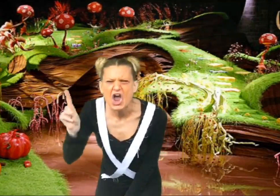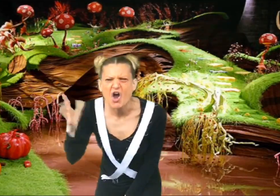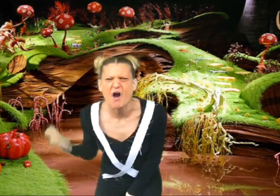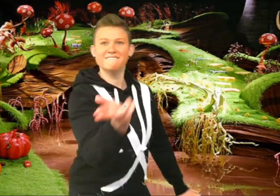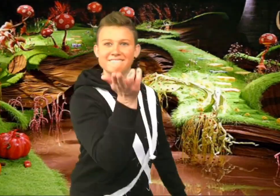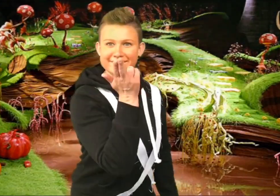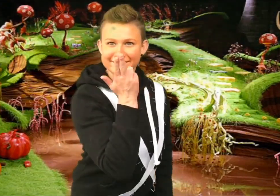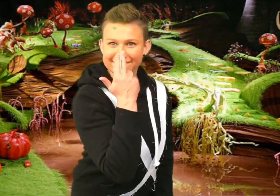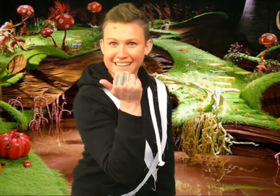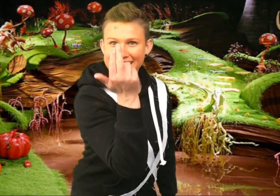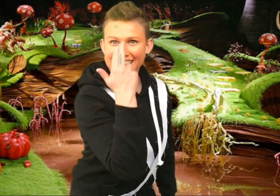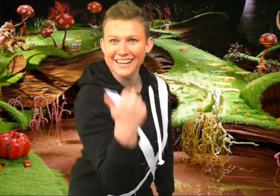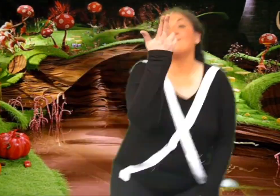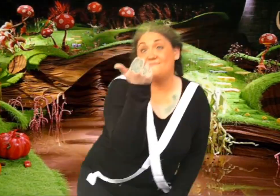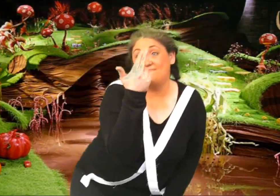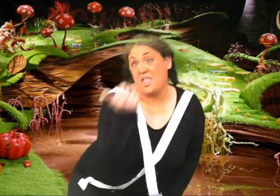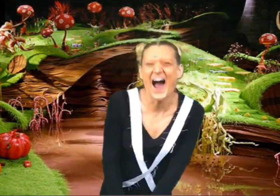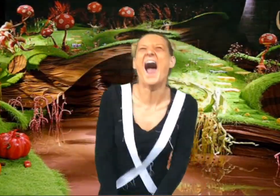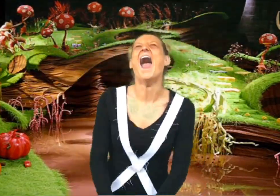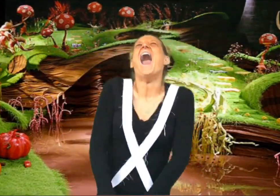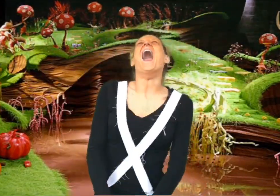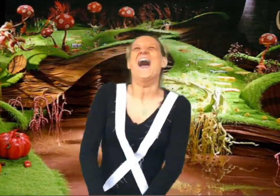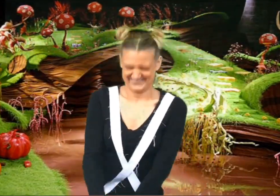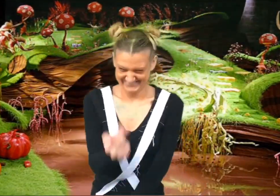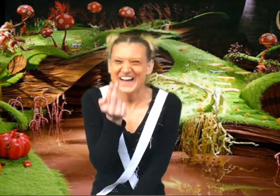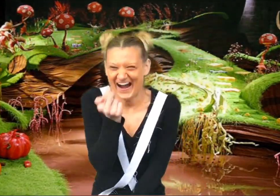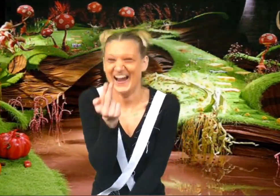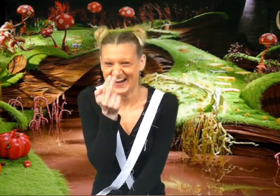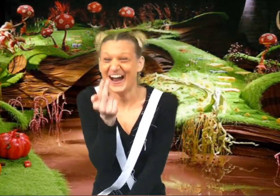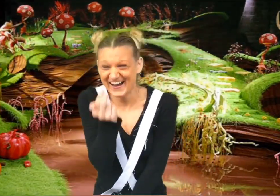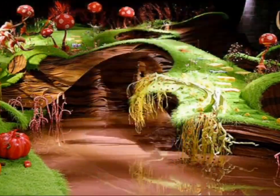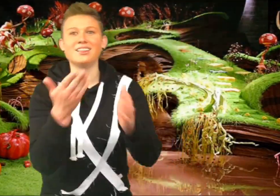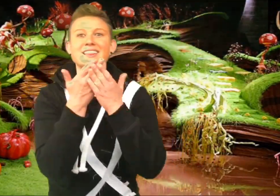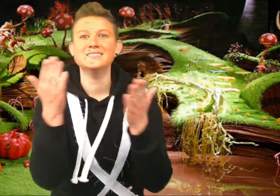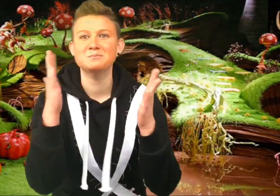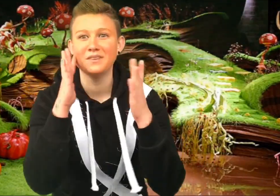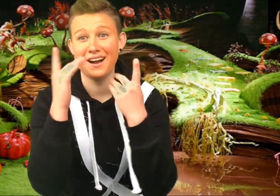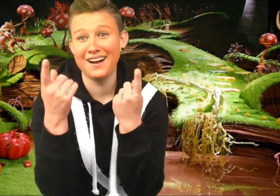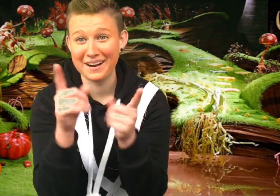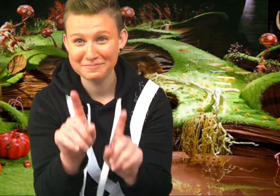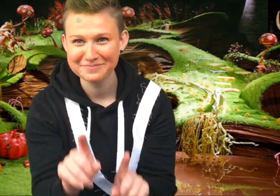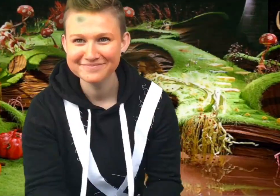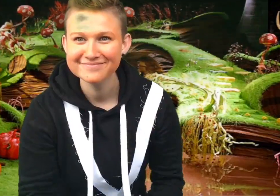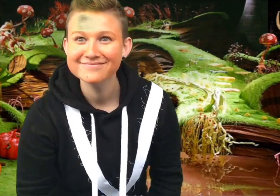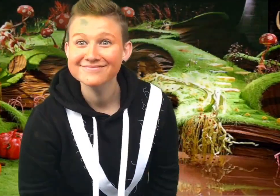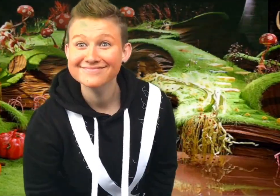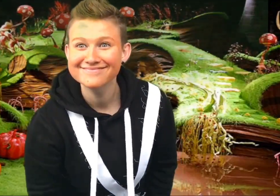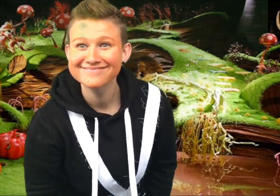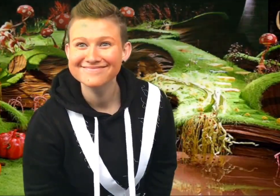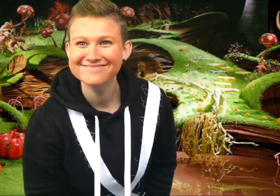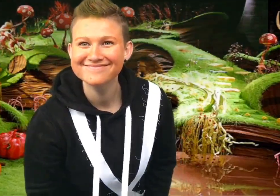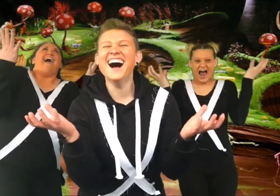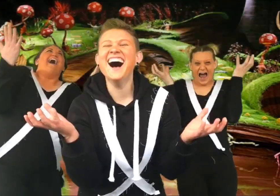Some funny things are going on.